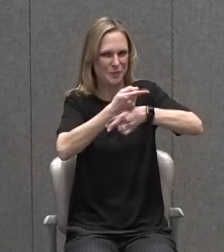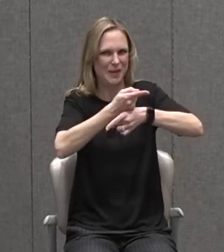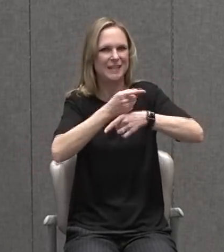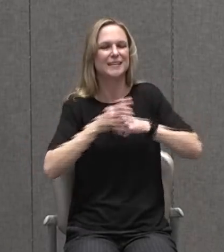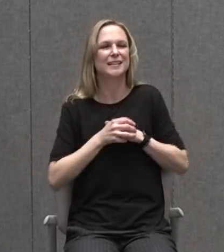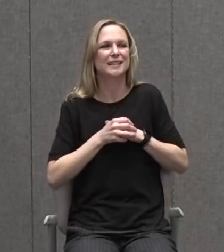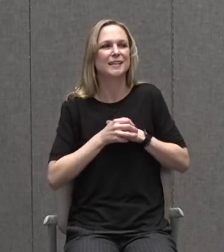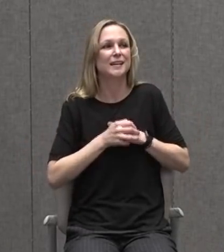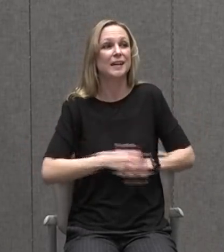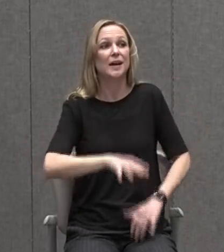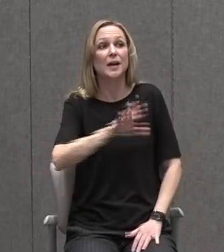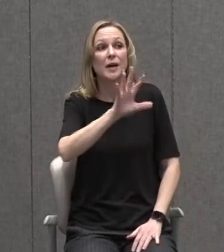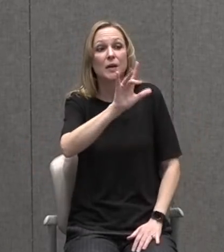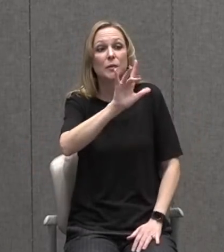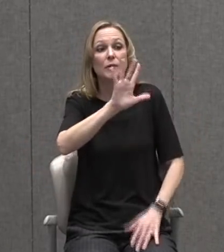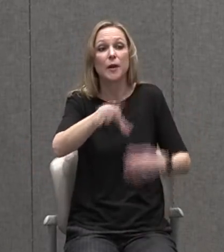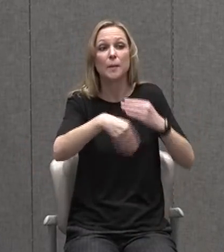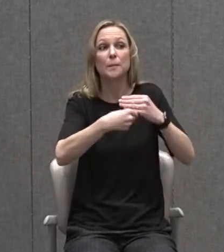So 25 plus nine is our,